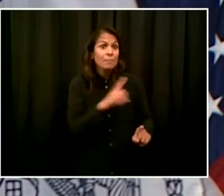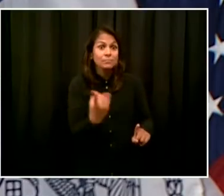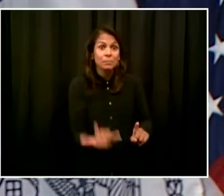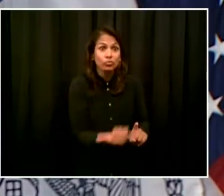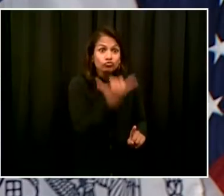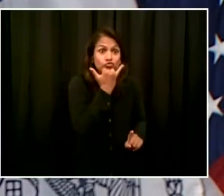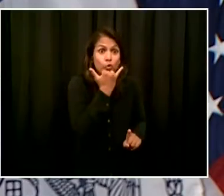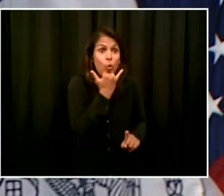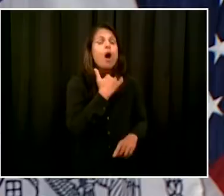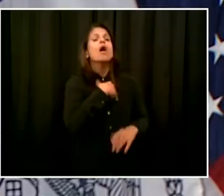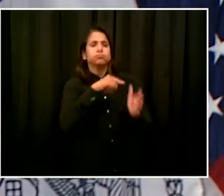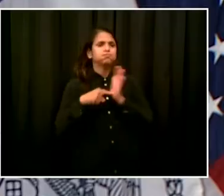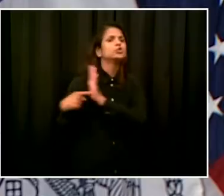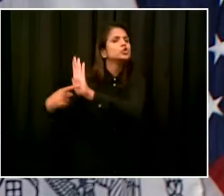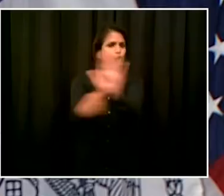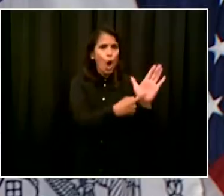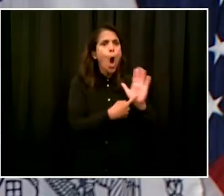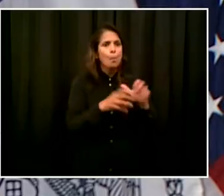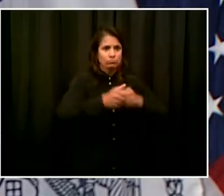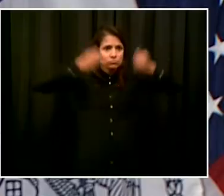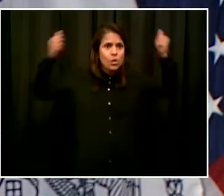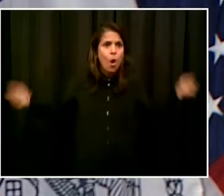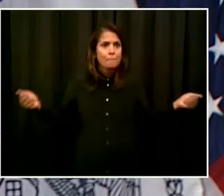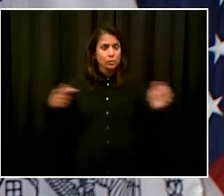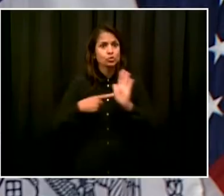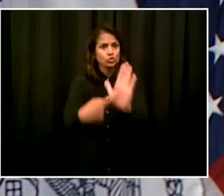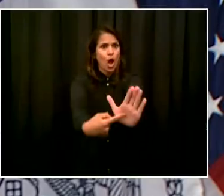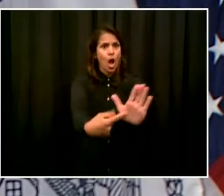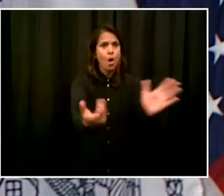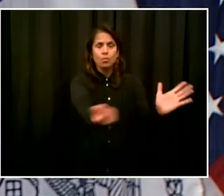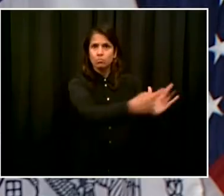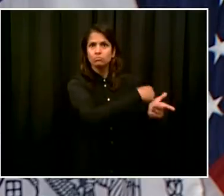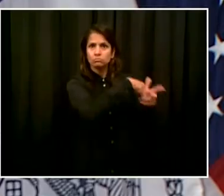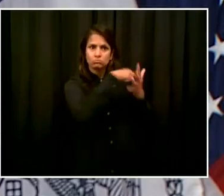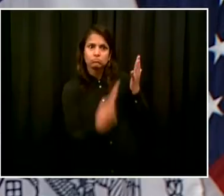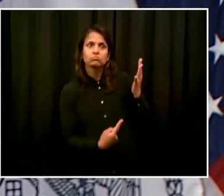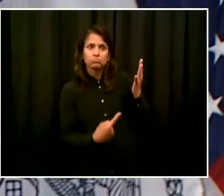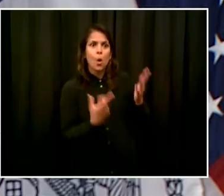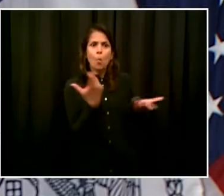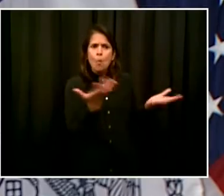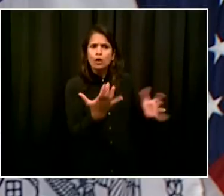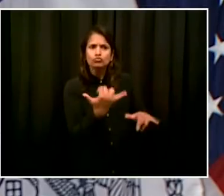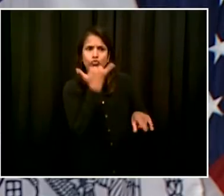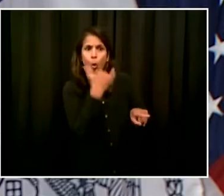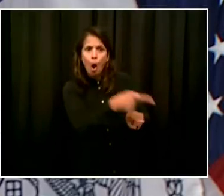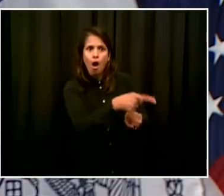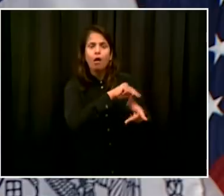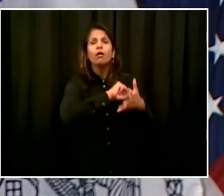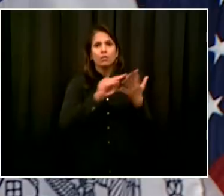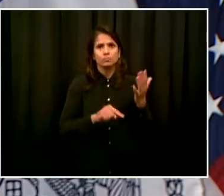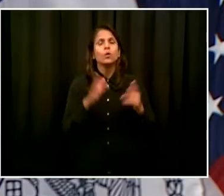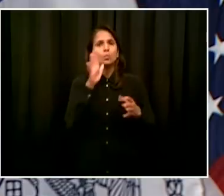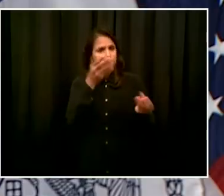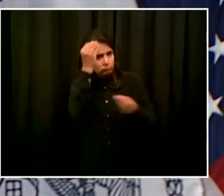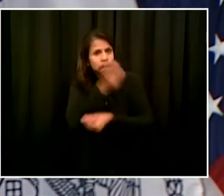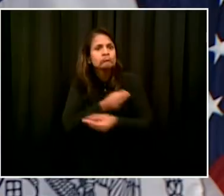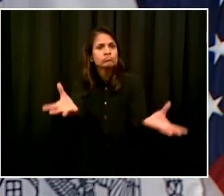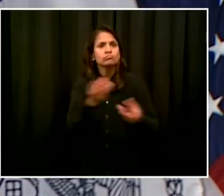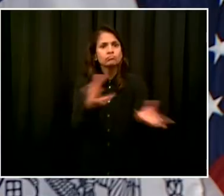JUNE, AND THAT ASW ANIMOPRTANT STEP FORWARD TO ALLOW FOR OPENNESS AND